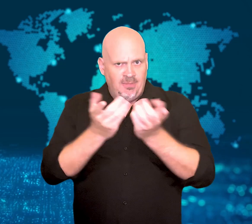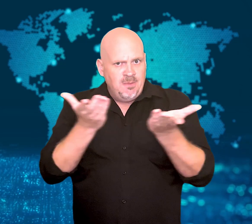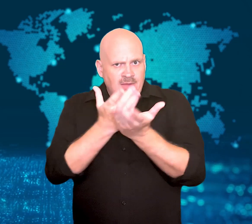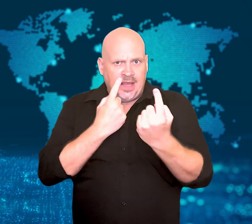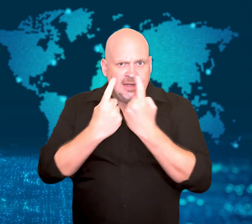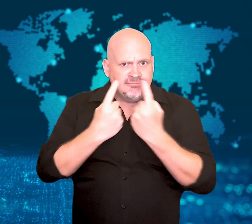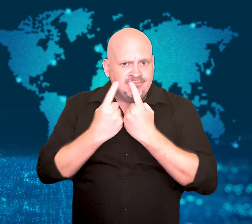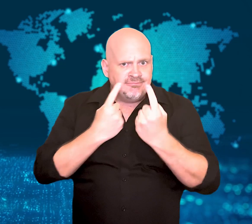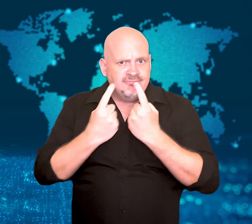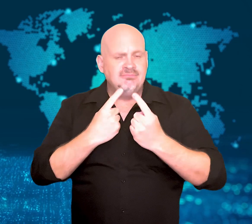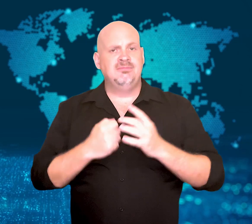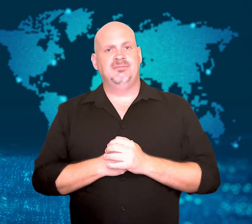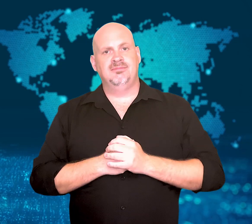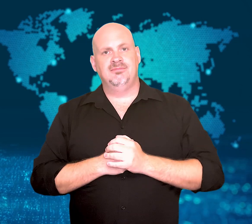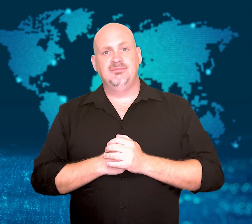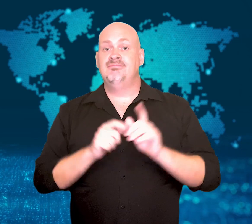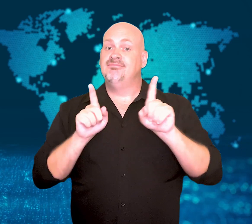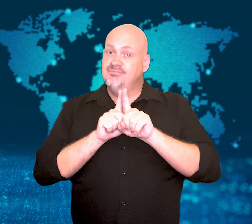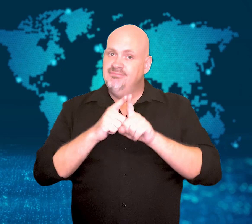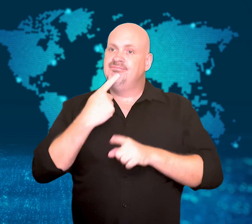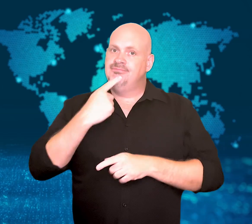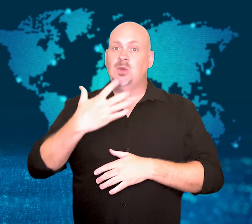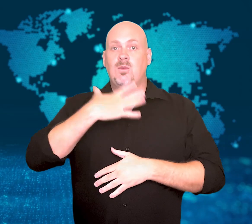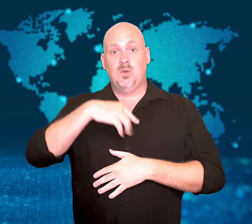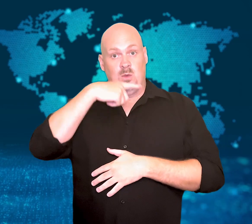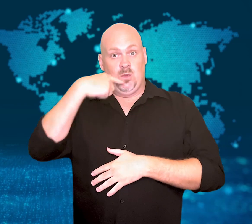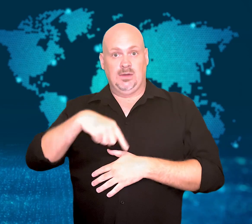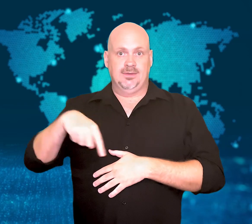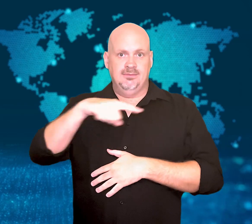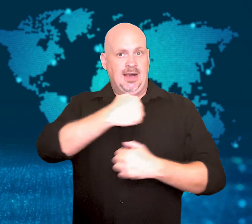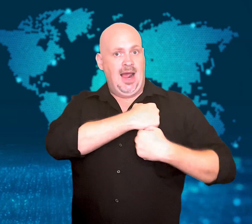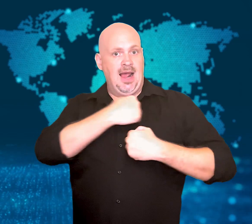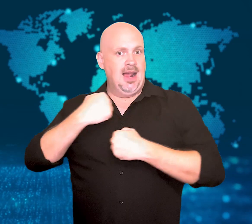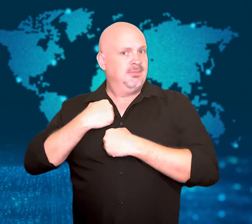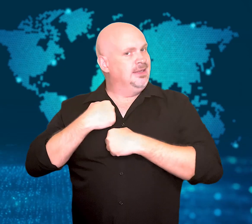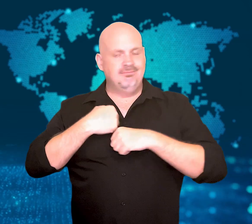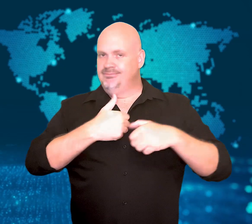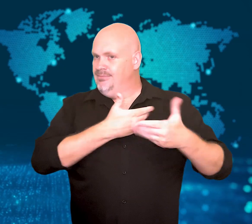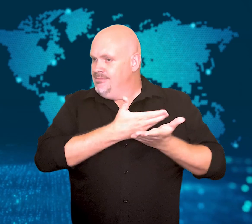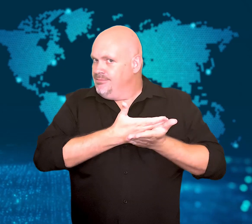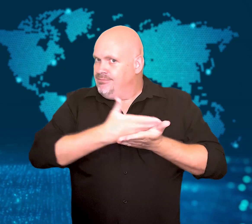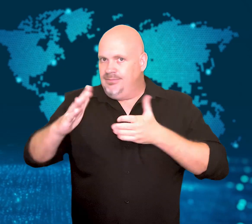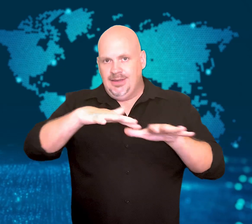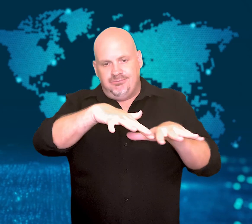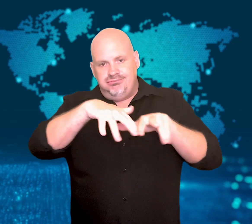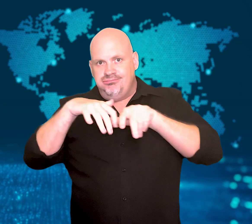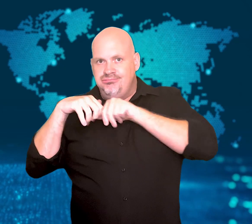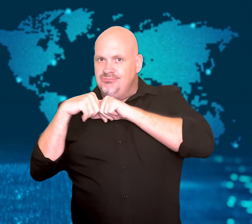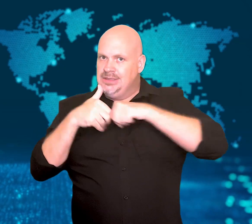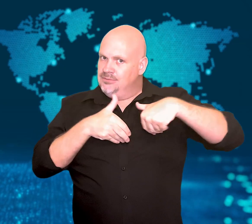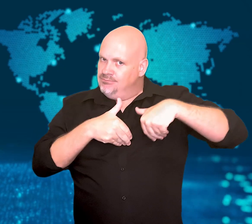between Russia's president and Ukraine's president.